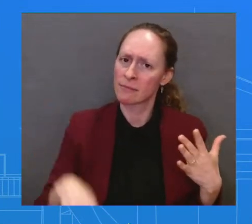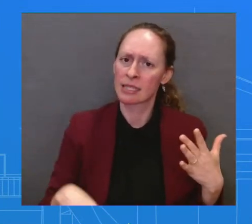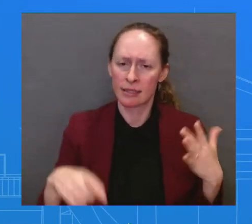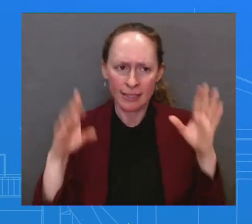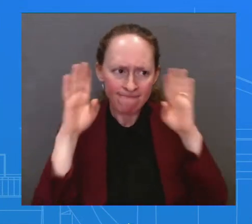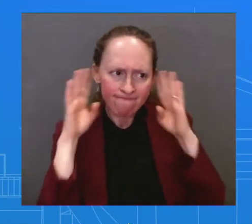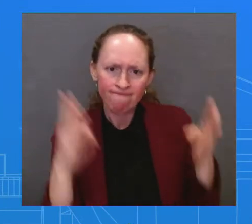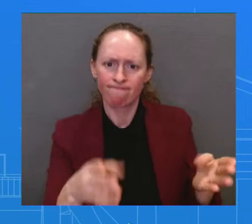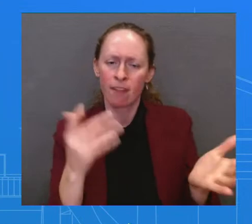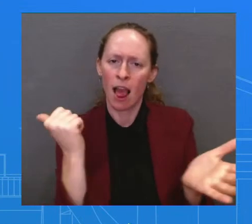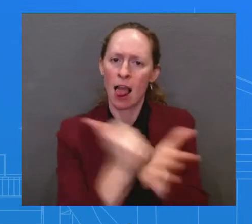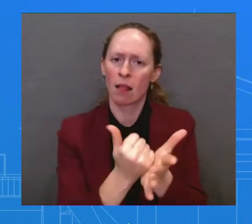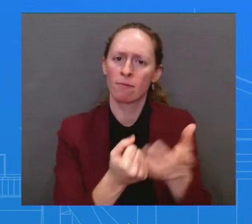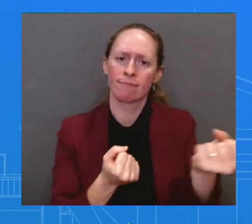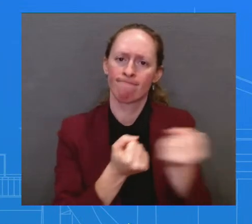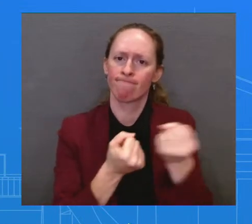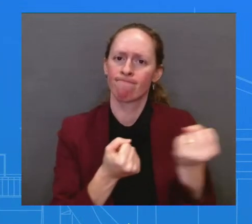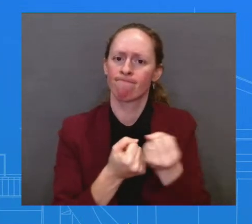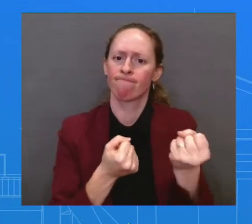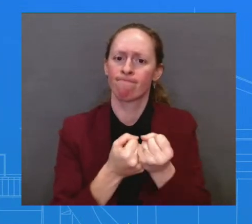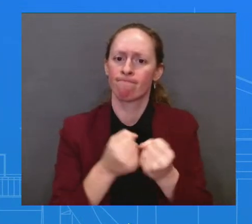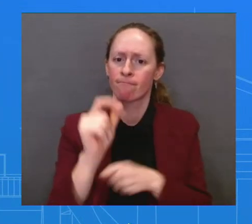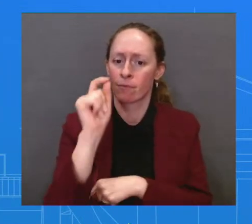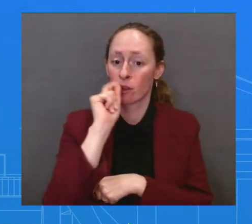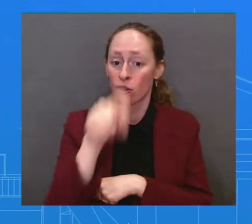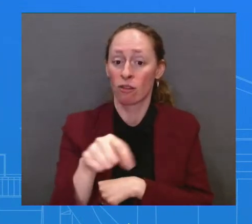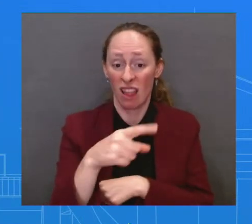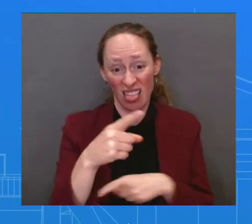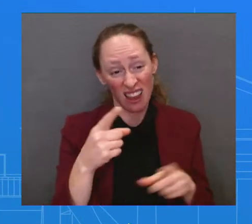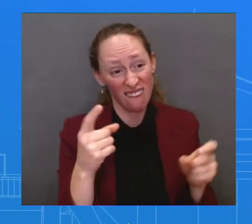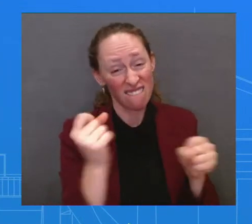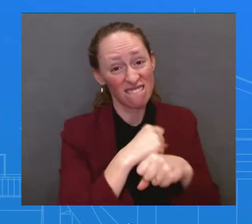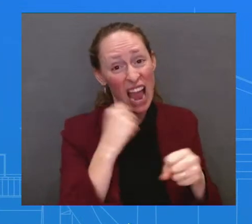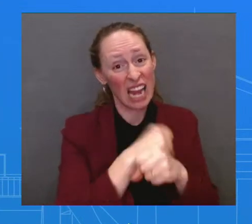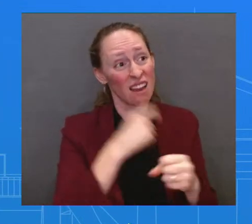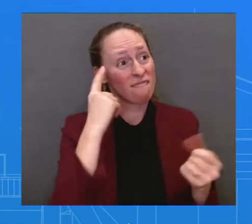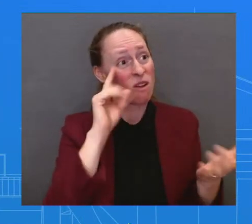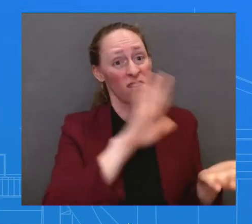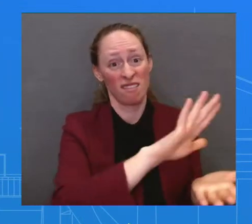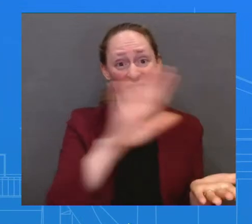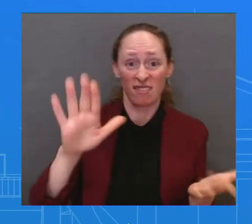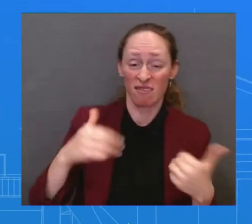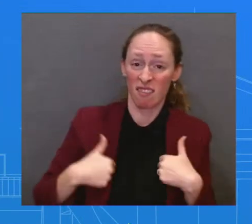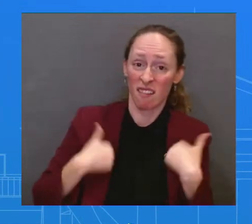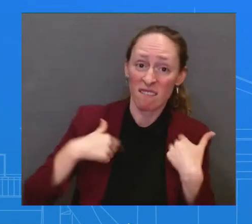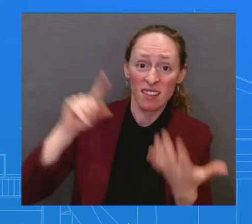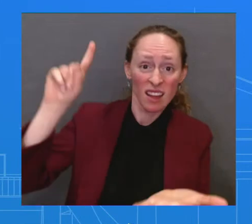That hasn't changed; the stakes are still very high. It's important to continue that support. We've made that very clear.